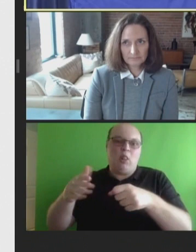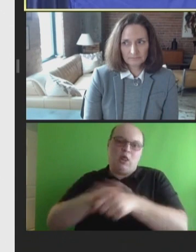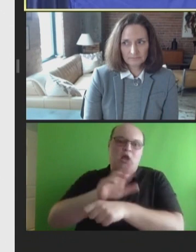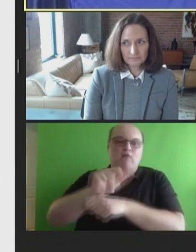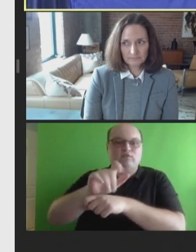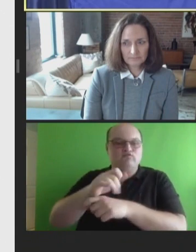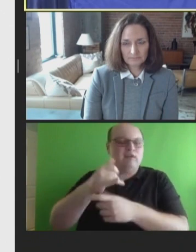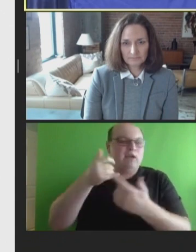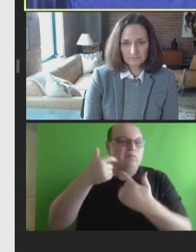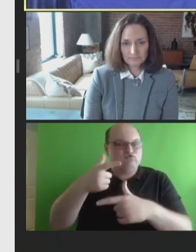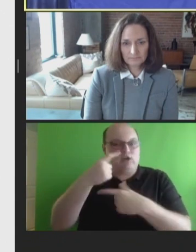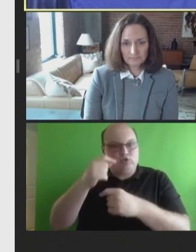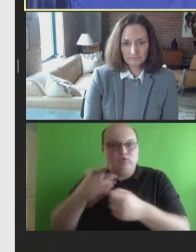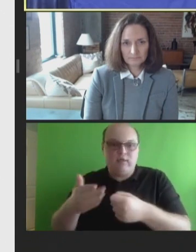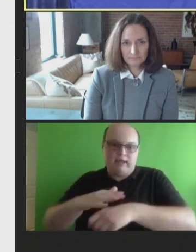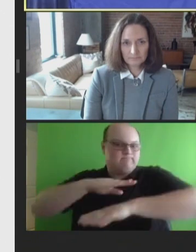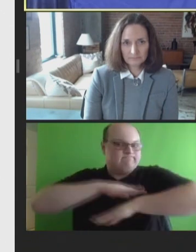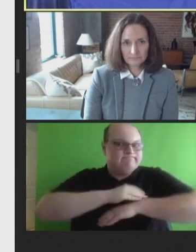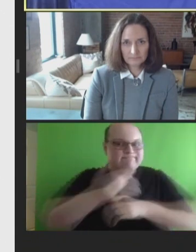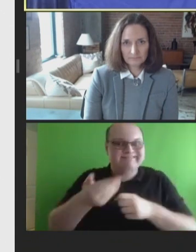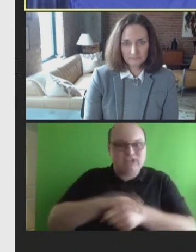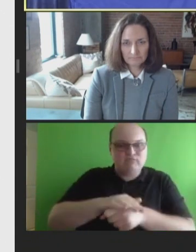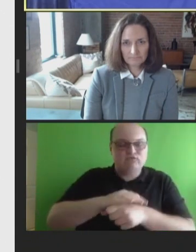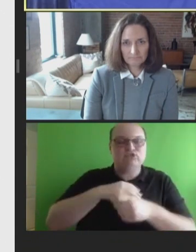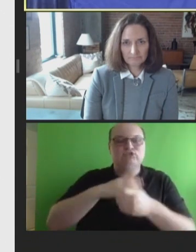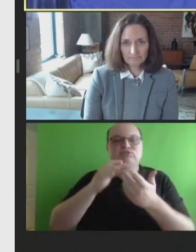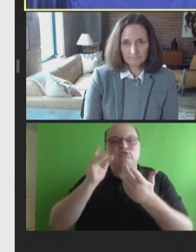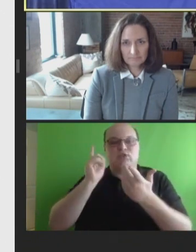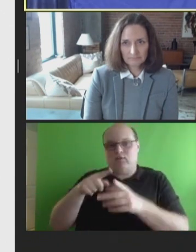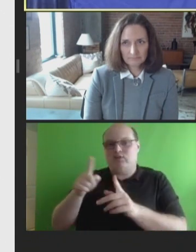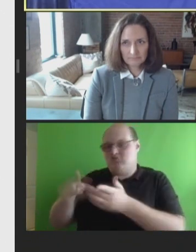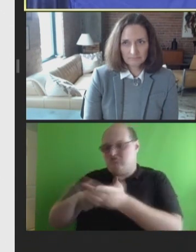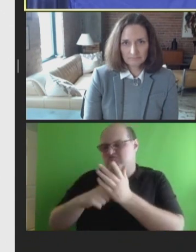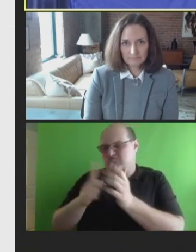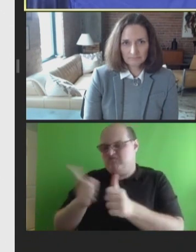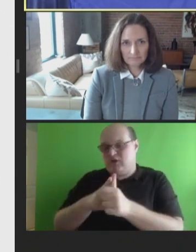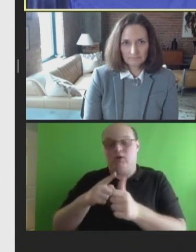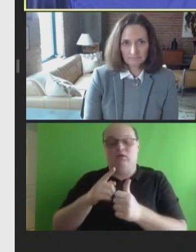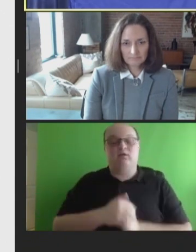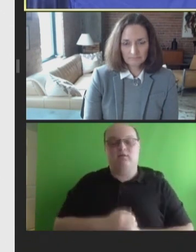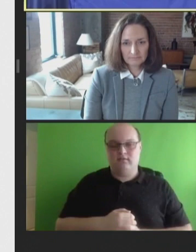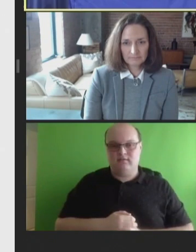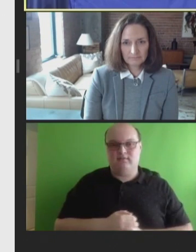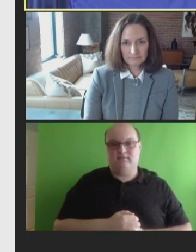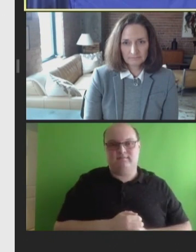interested in. And so, that will be taken into account as well as we're planning for